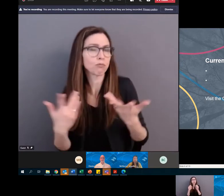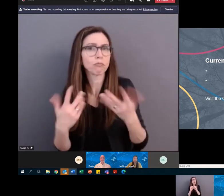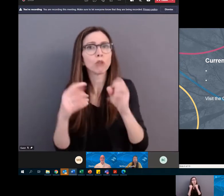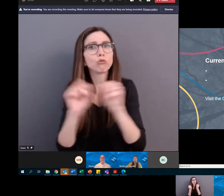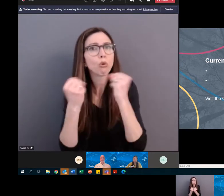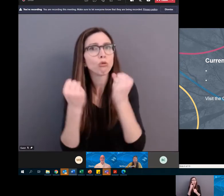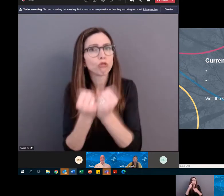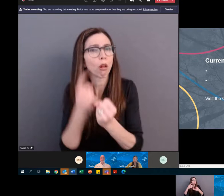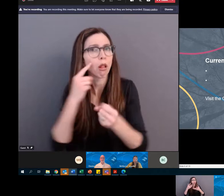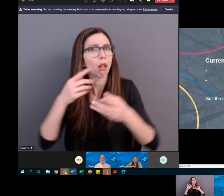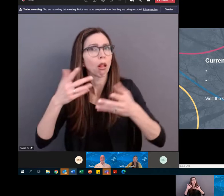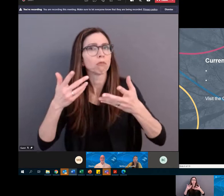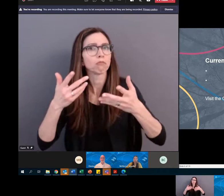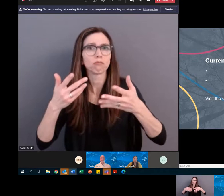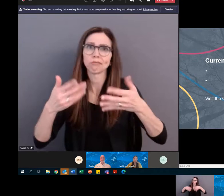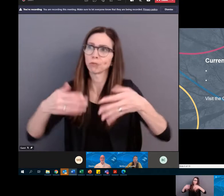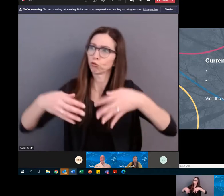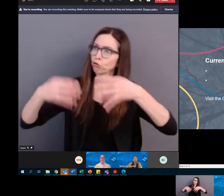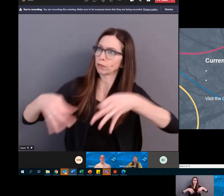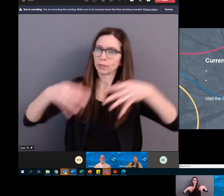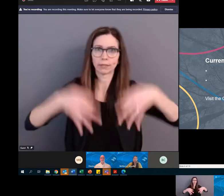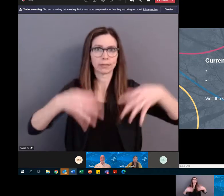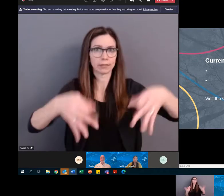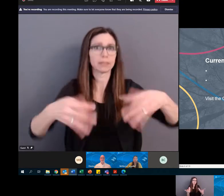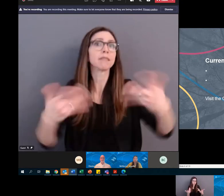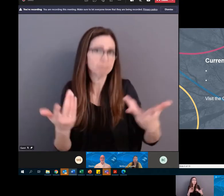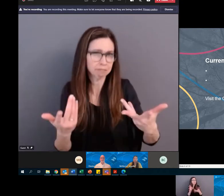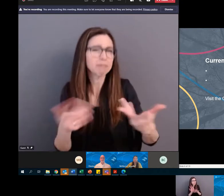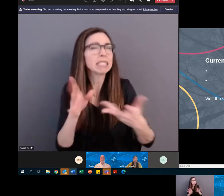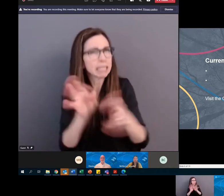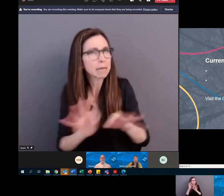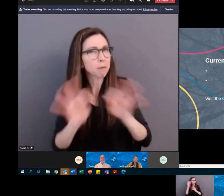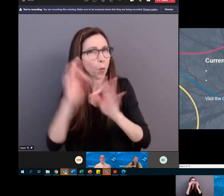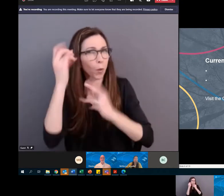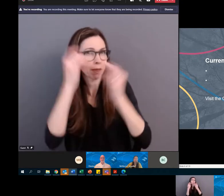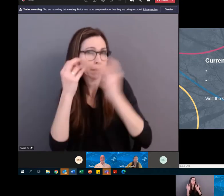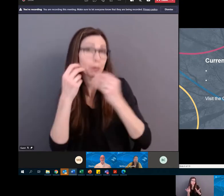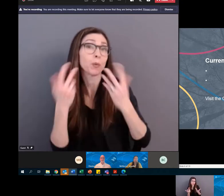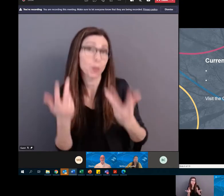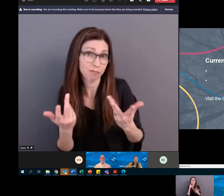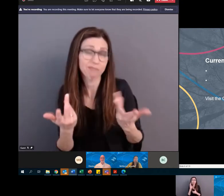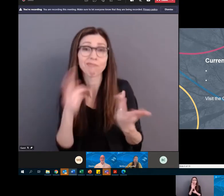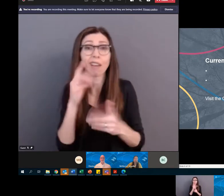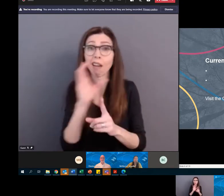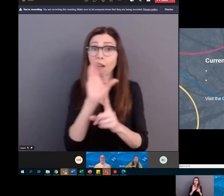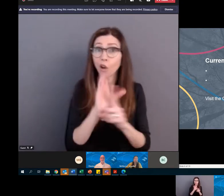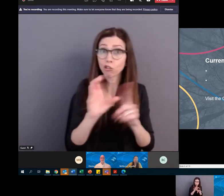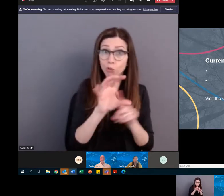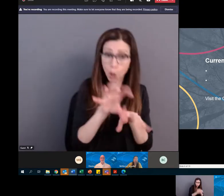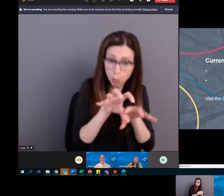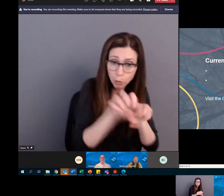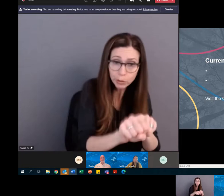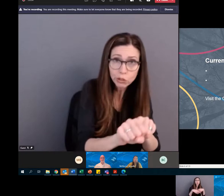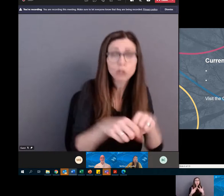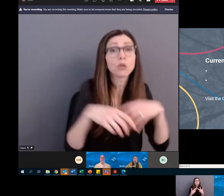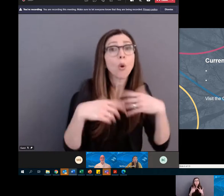own lived experience. Cultural appropriation or insensitivity